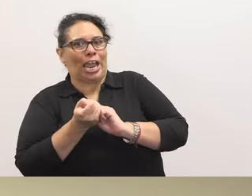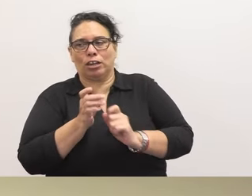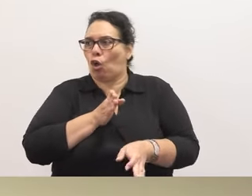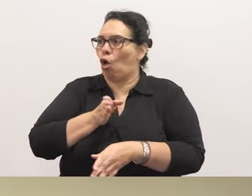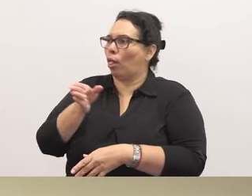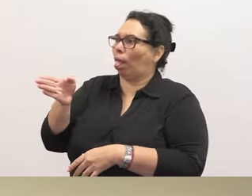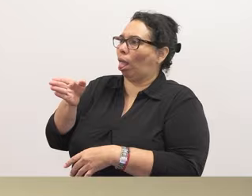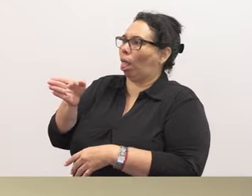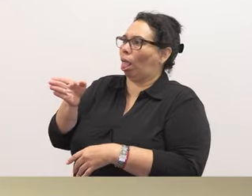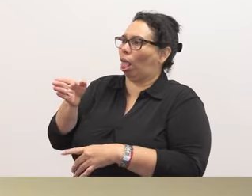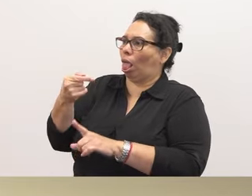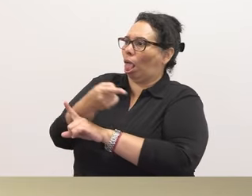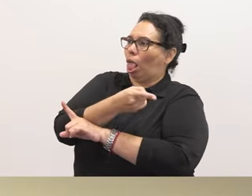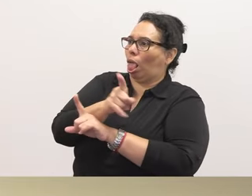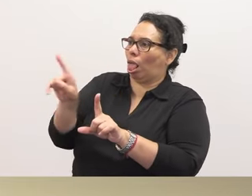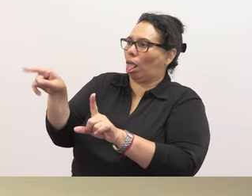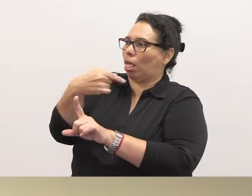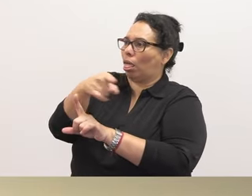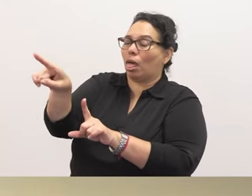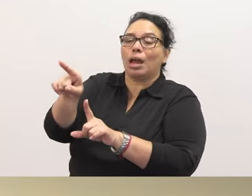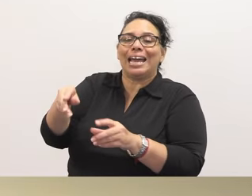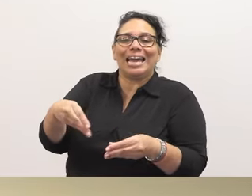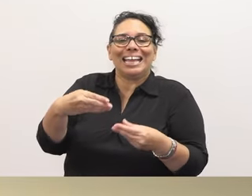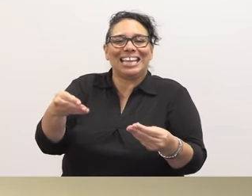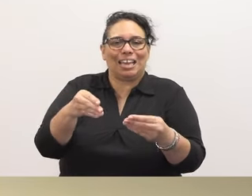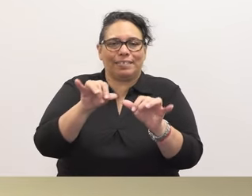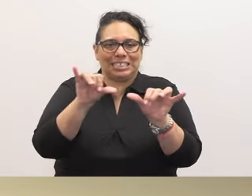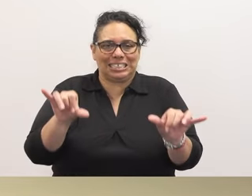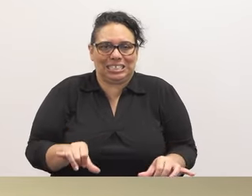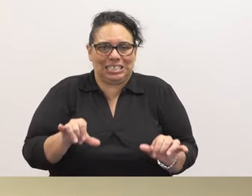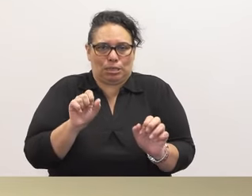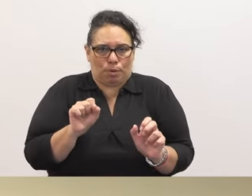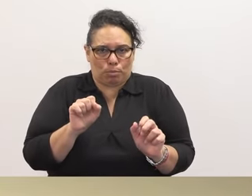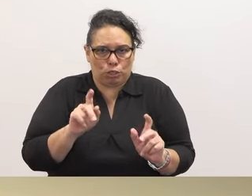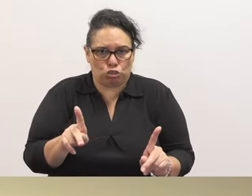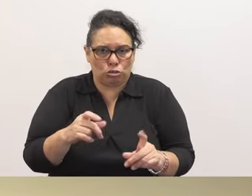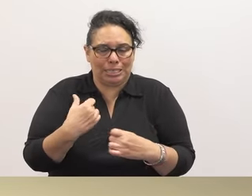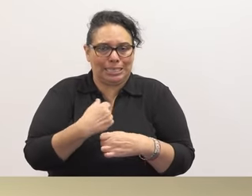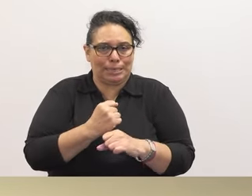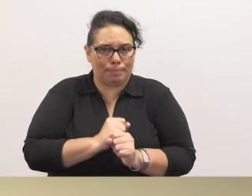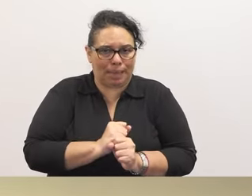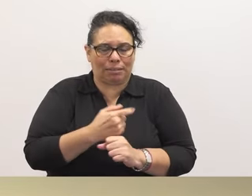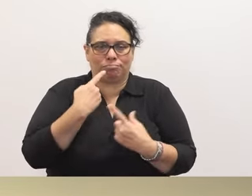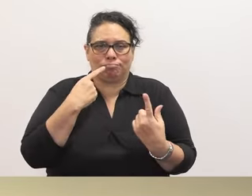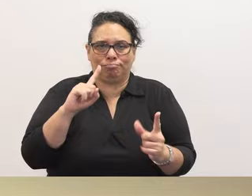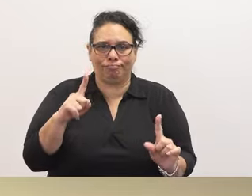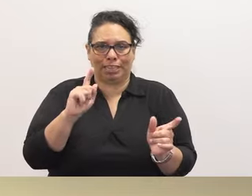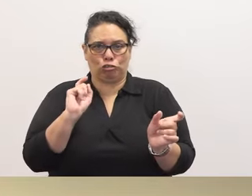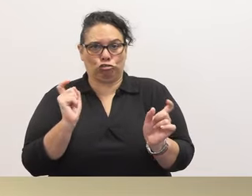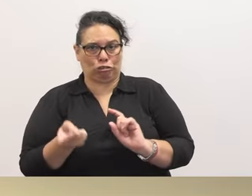Like actually give your system an opportunity to make changes to recalibrate, redesign itself,